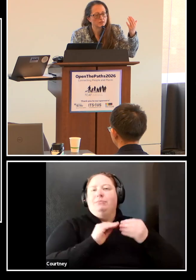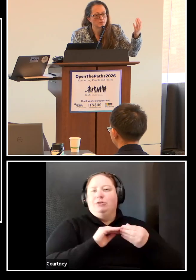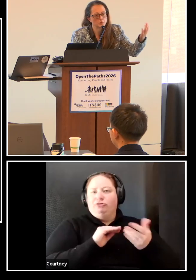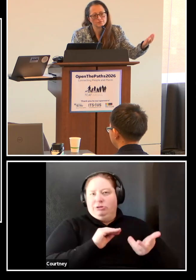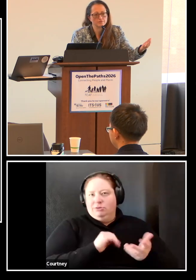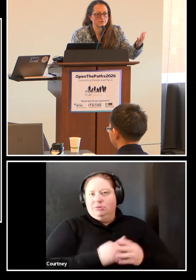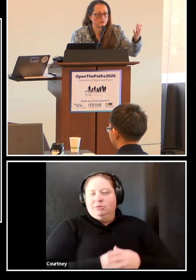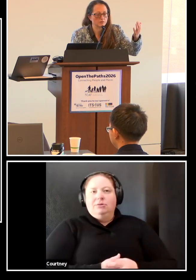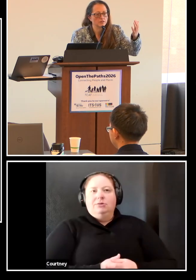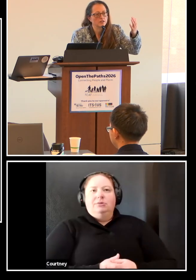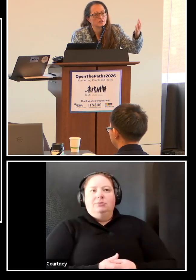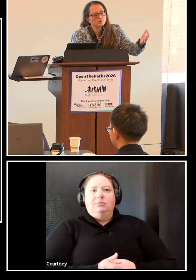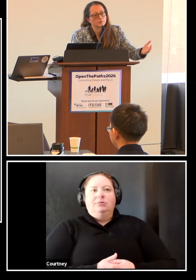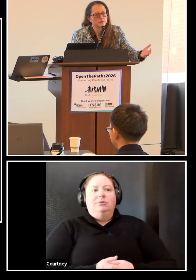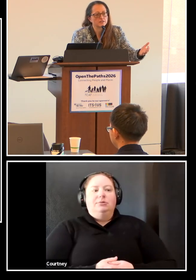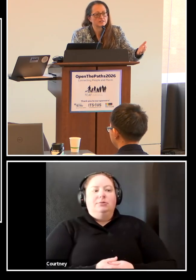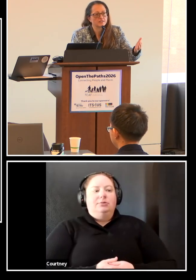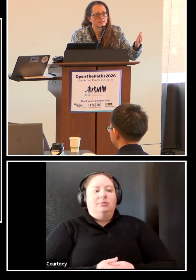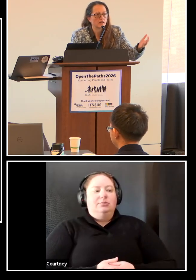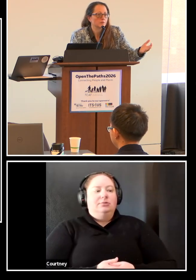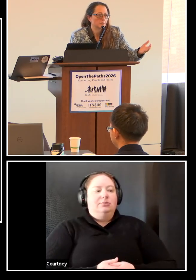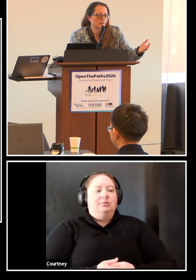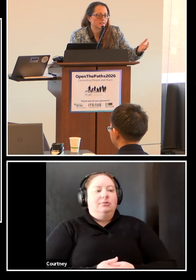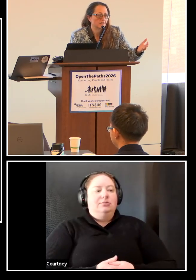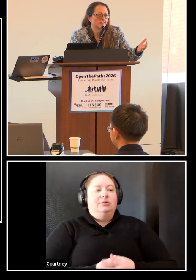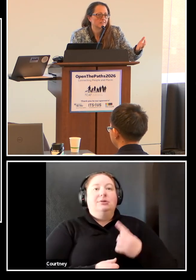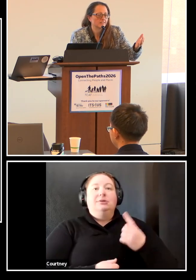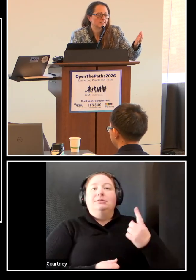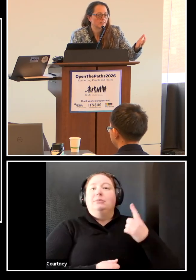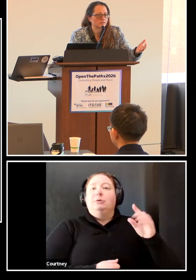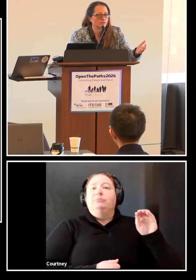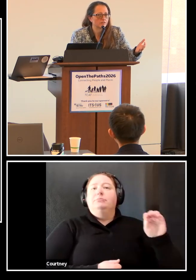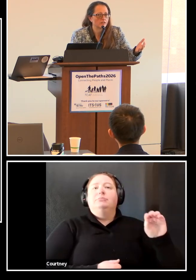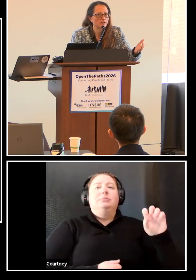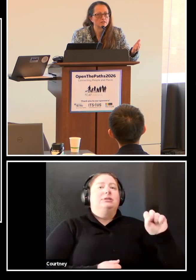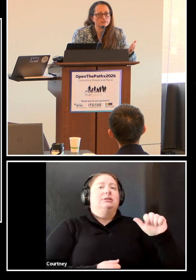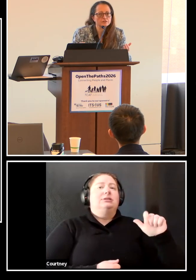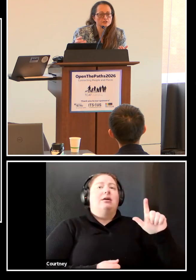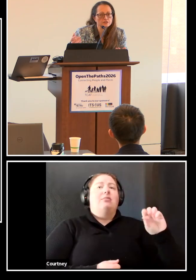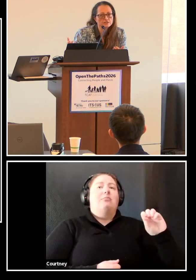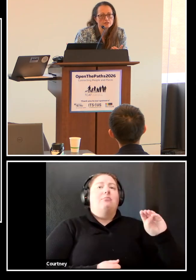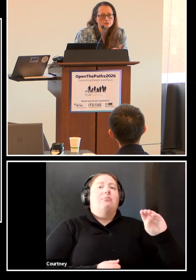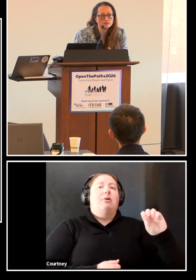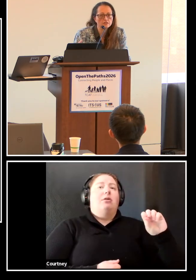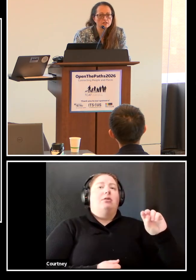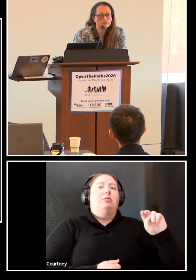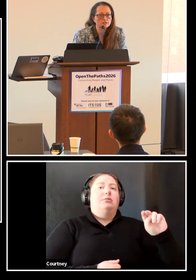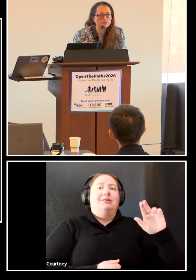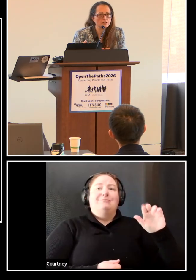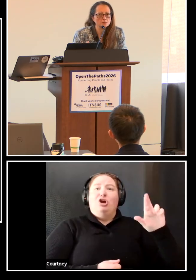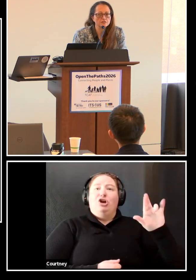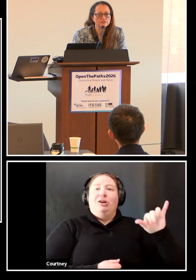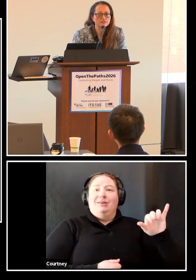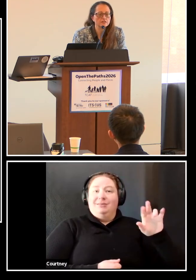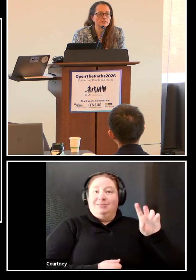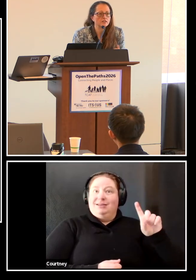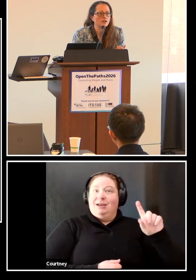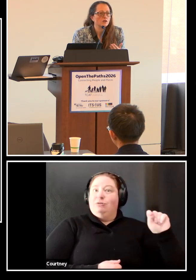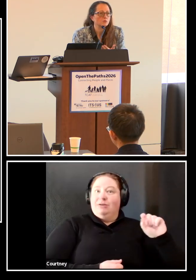being, you know, placed in Salmonberry in downtown Seattle versus someone in the Redmond facility,